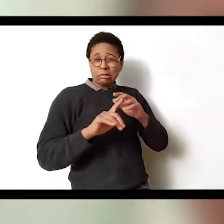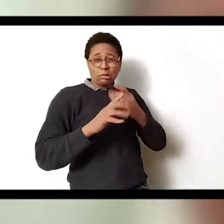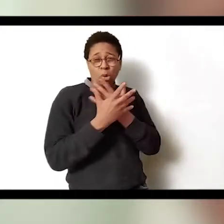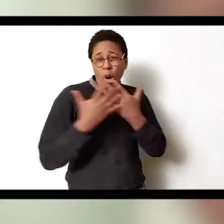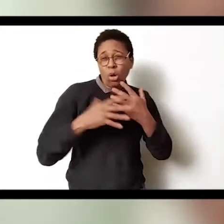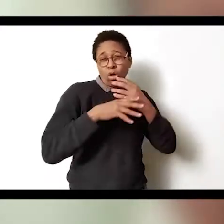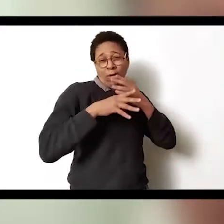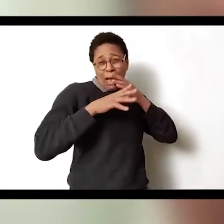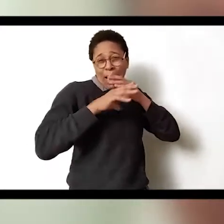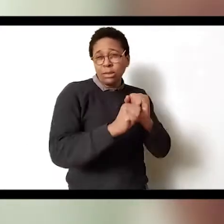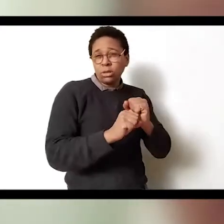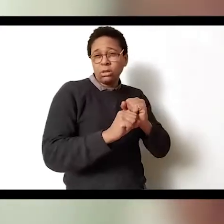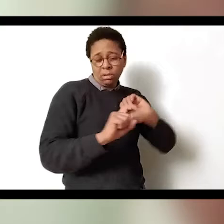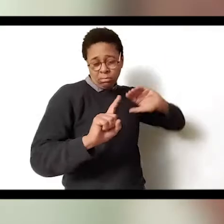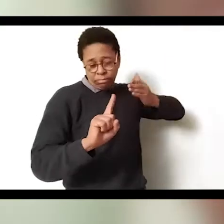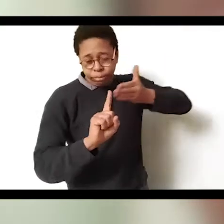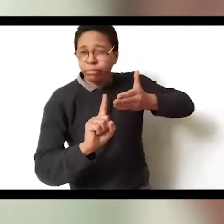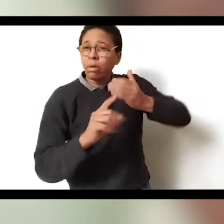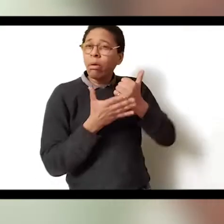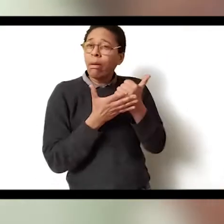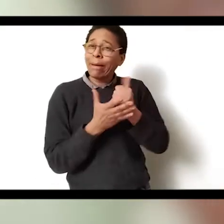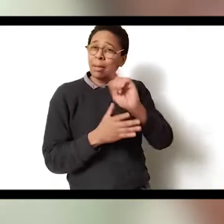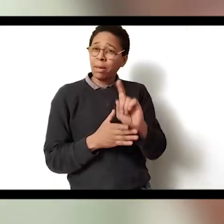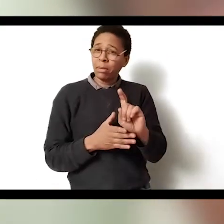were in the throes of rampant homophobia.